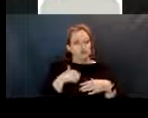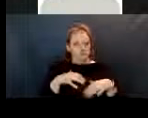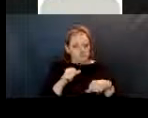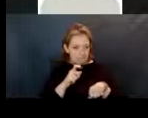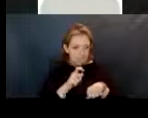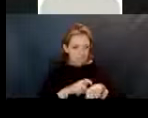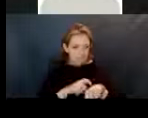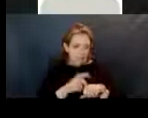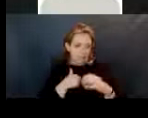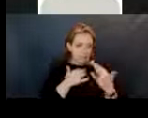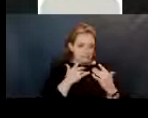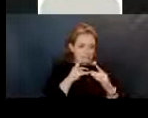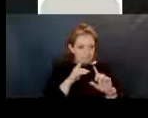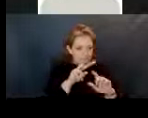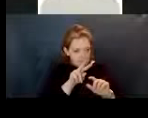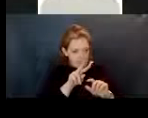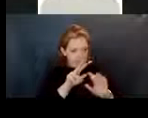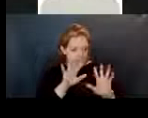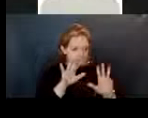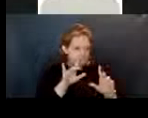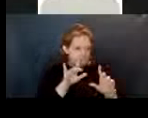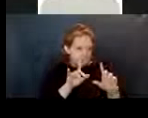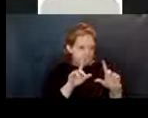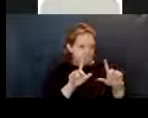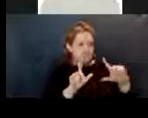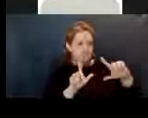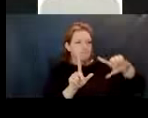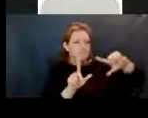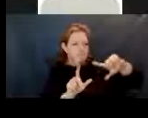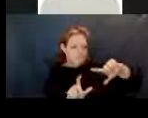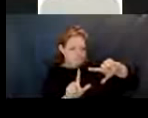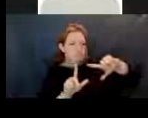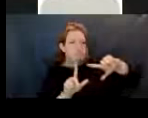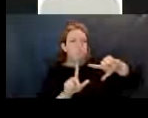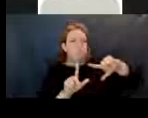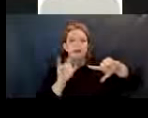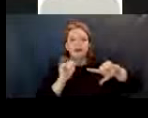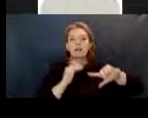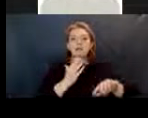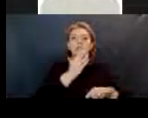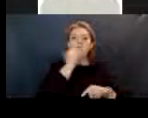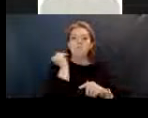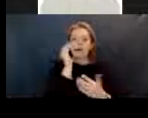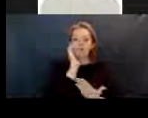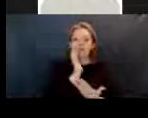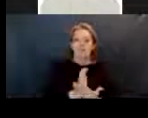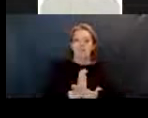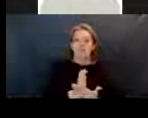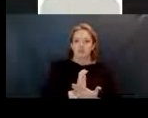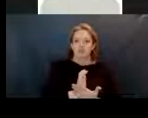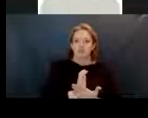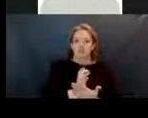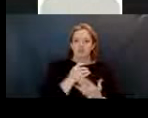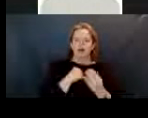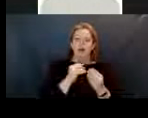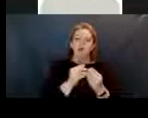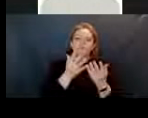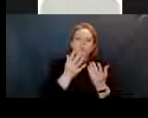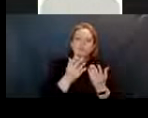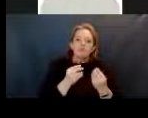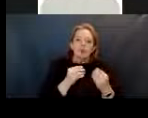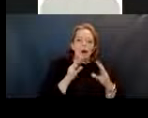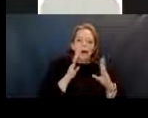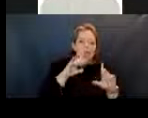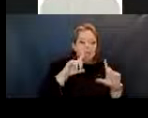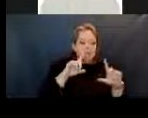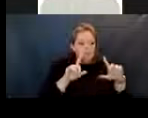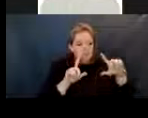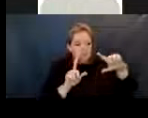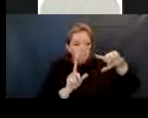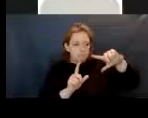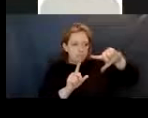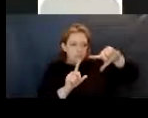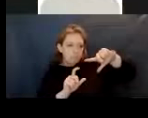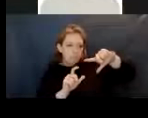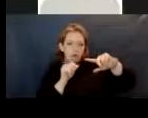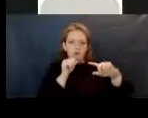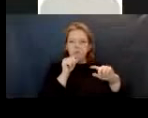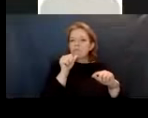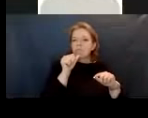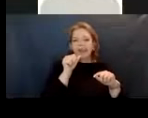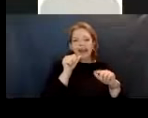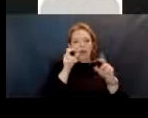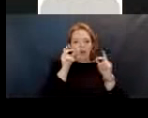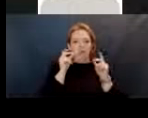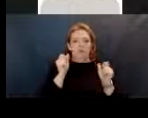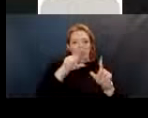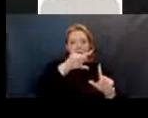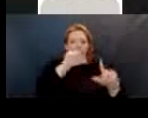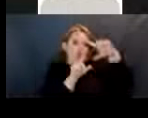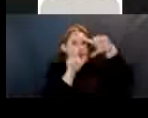photograph as I'm not making any sudden moves, so to speak, but I found quite the relationship